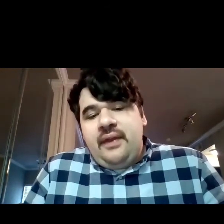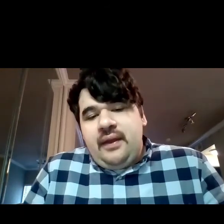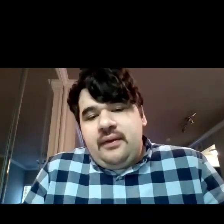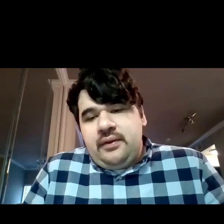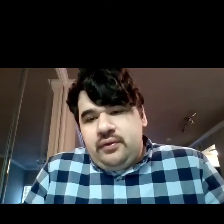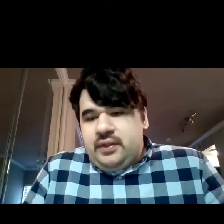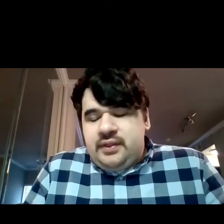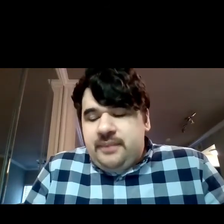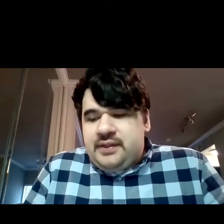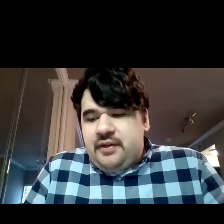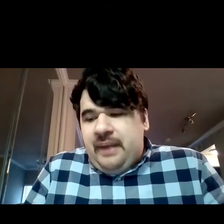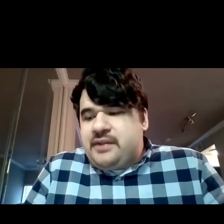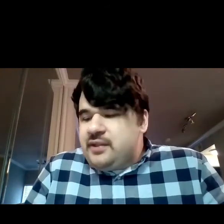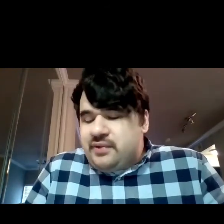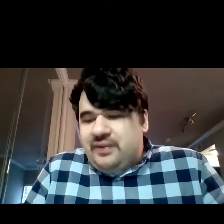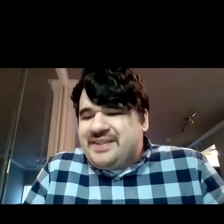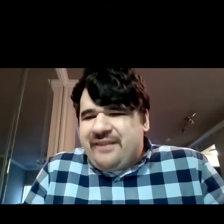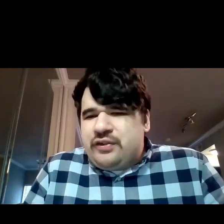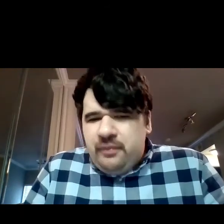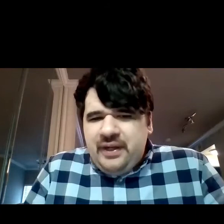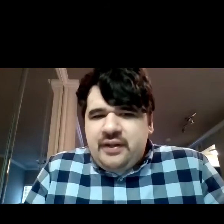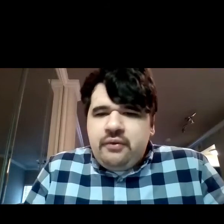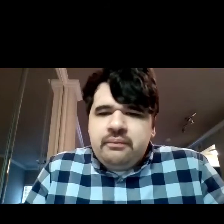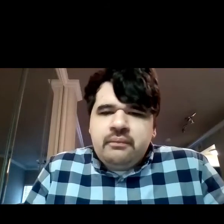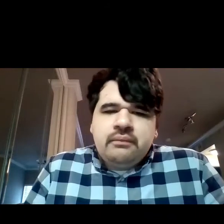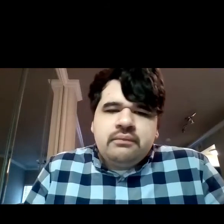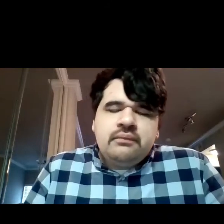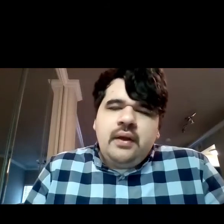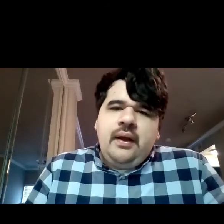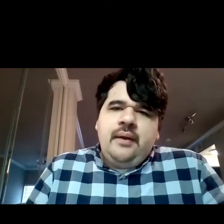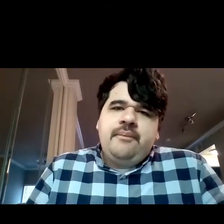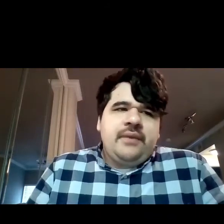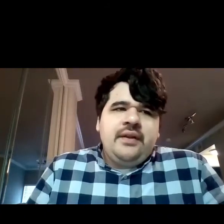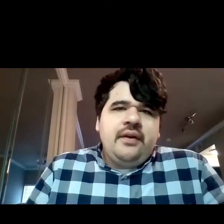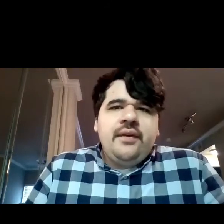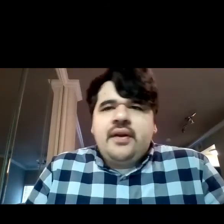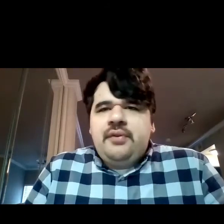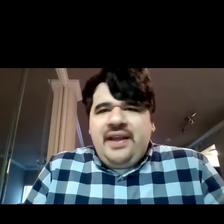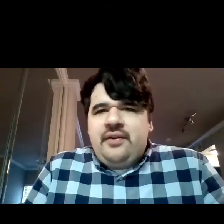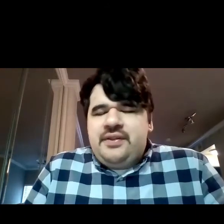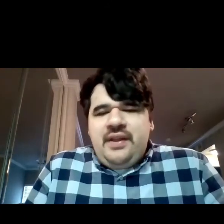then you can still be considered PABSS eligible as long as they haven't terminated you. And there are other couple of categories